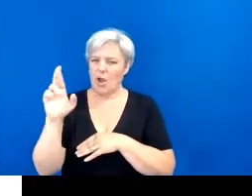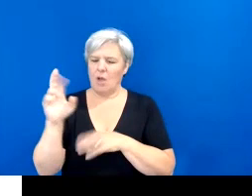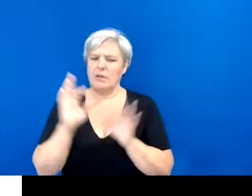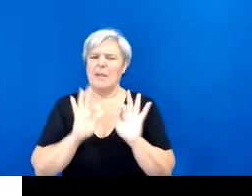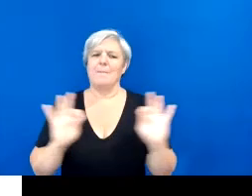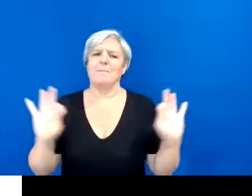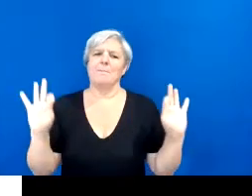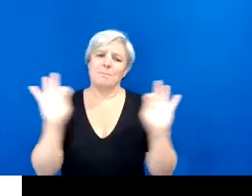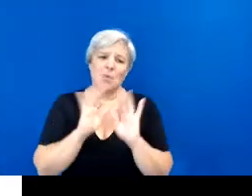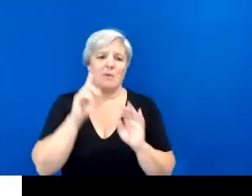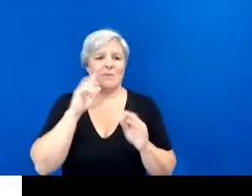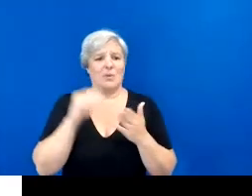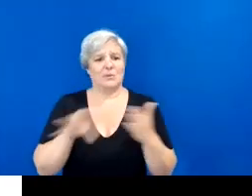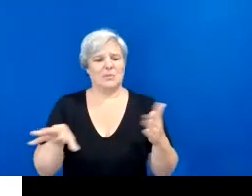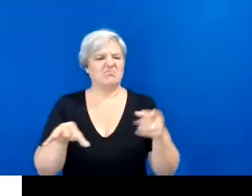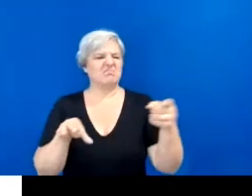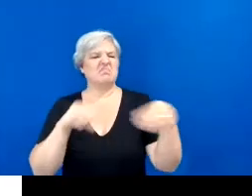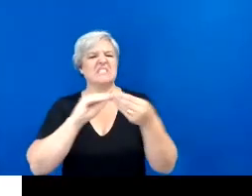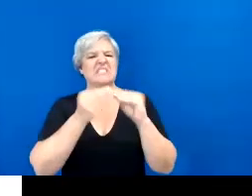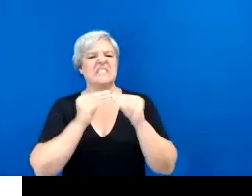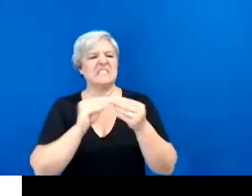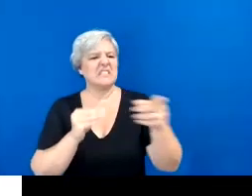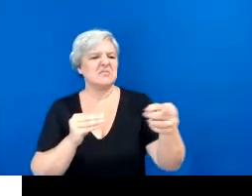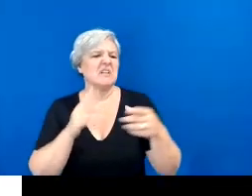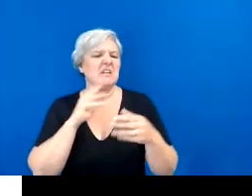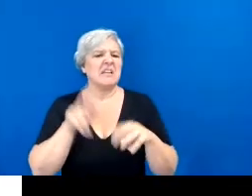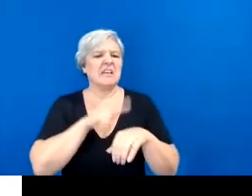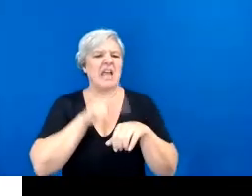Now these are statistics from a national survey of college students,